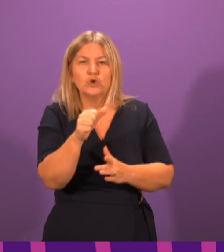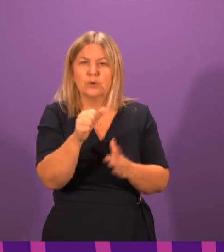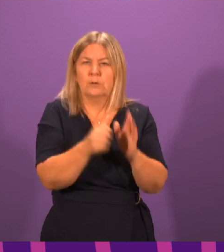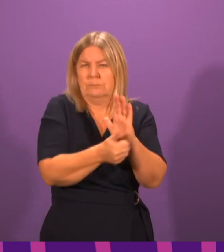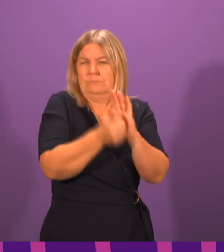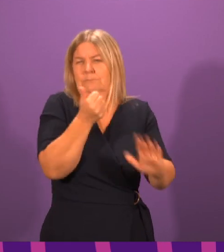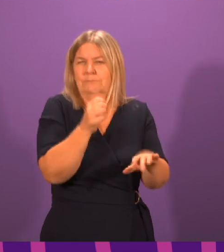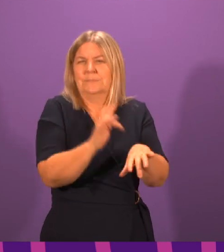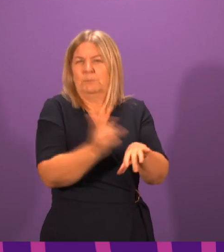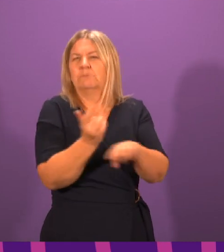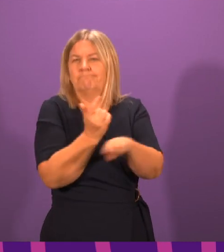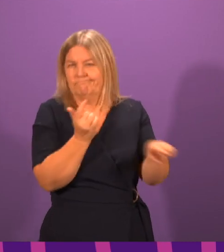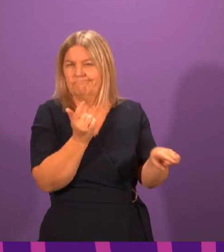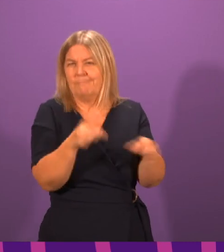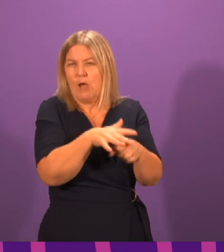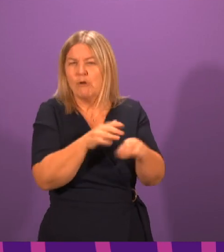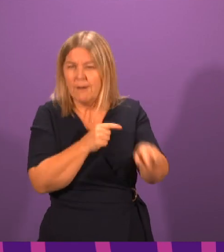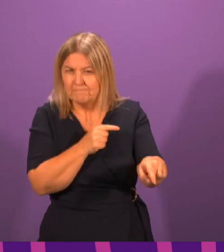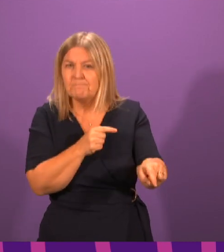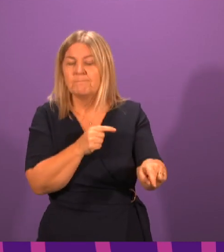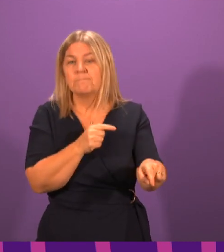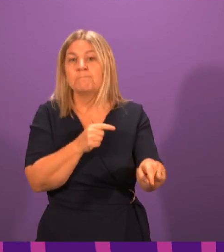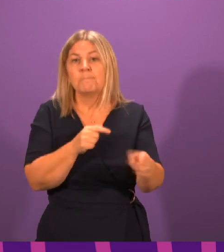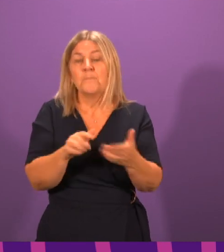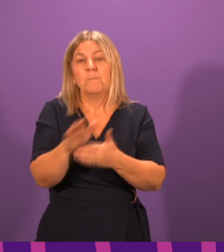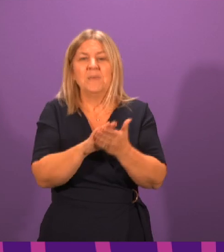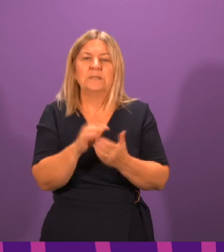the end of March next year. It is operating as a Covid-light site.